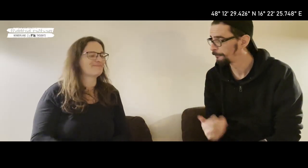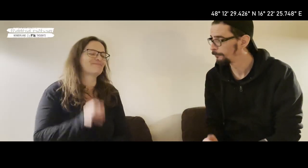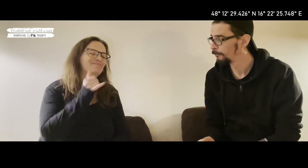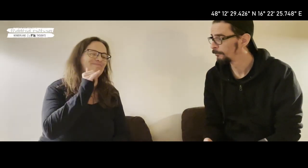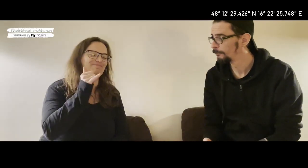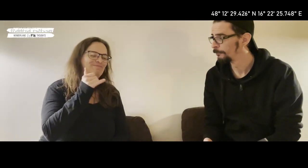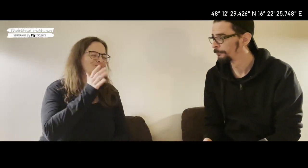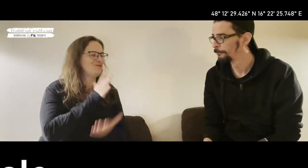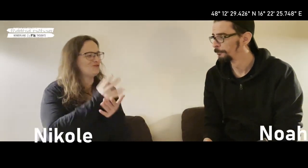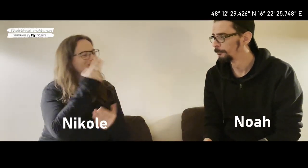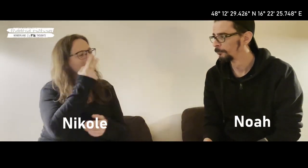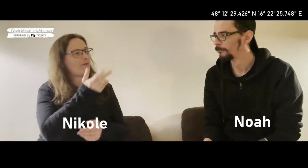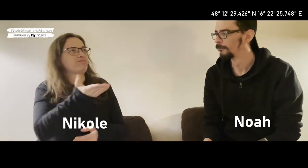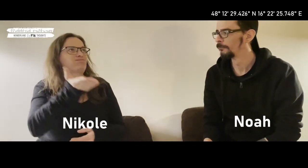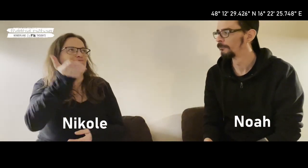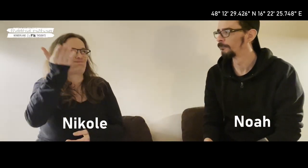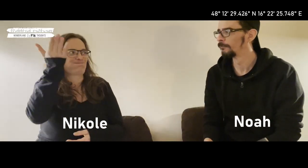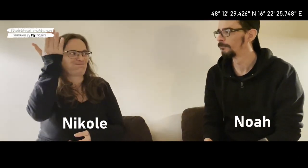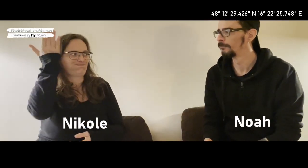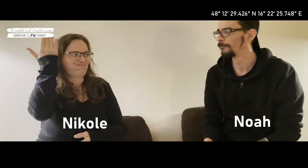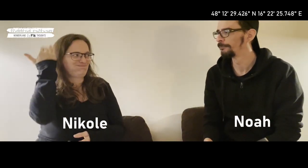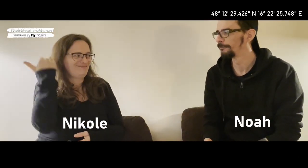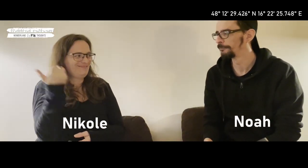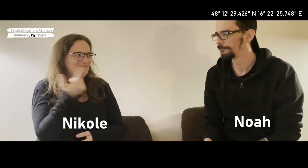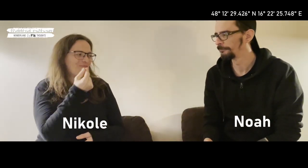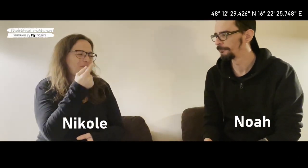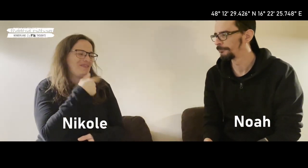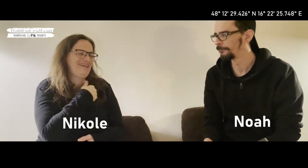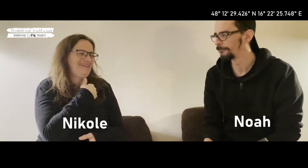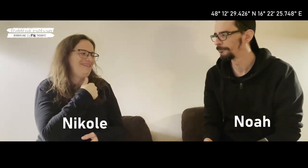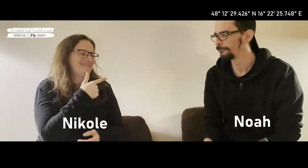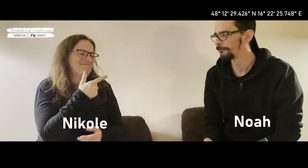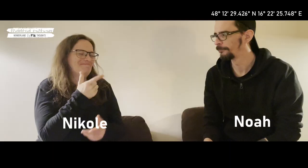Yes, I know this film, but it was a long time ago, that I saw him.